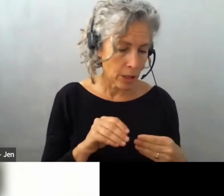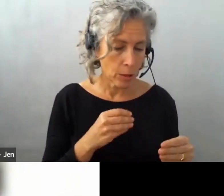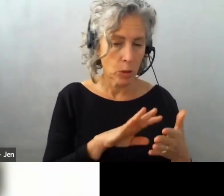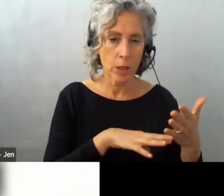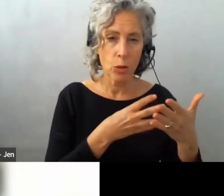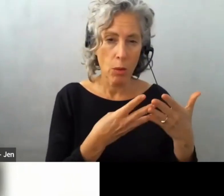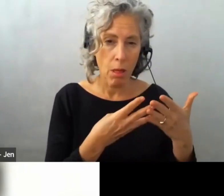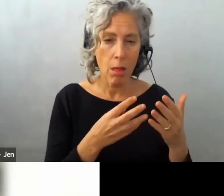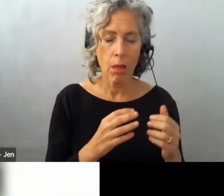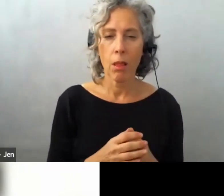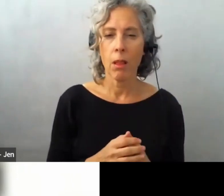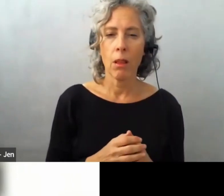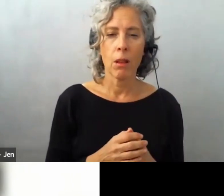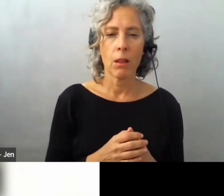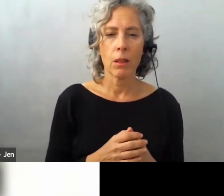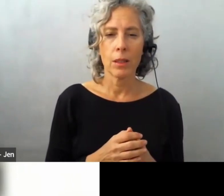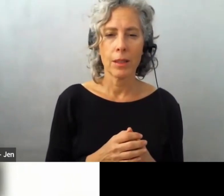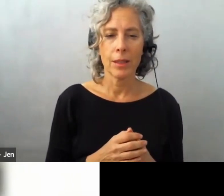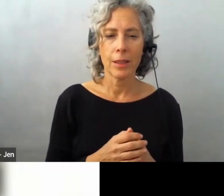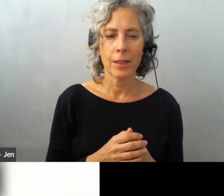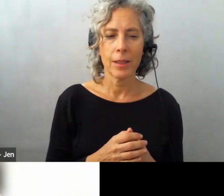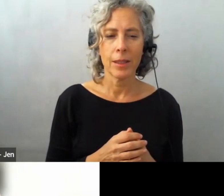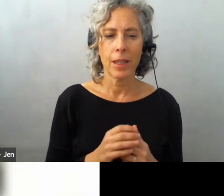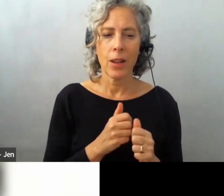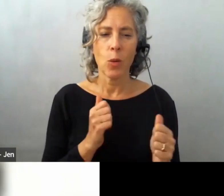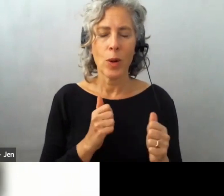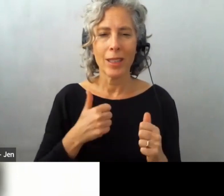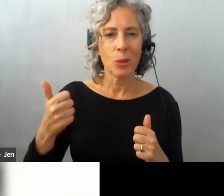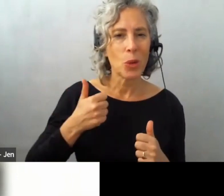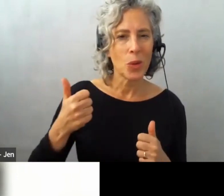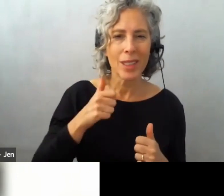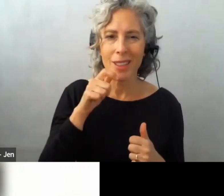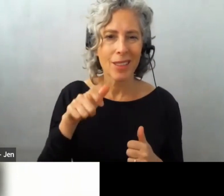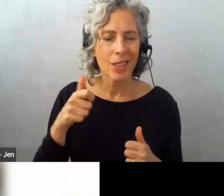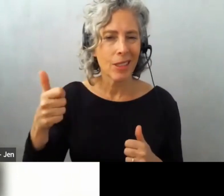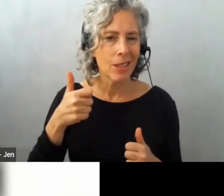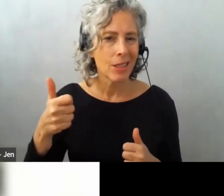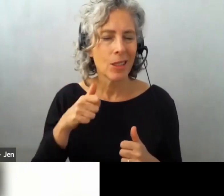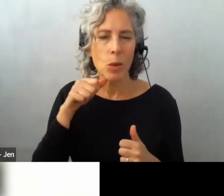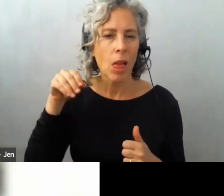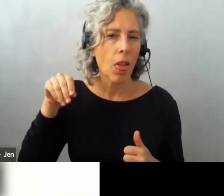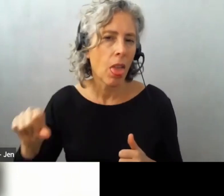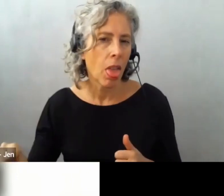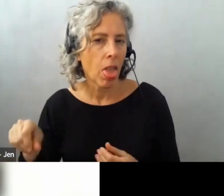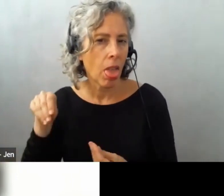was able to not I was able to avoid commuting, I wasn't spending money on Uber and Lyft